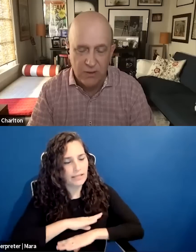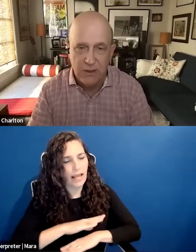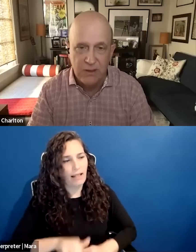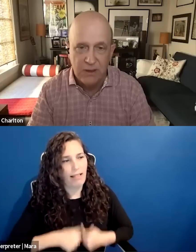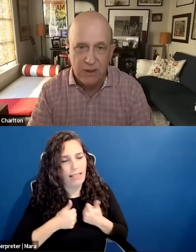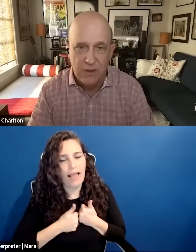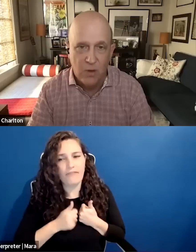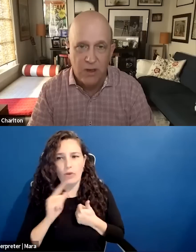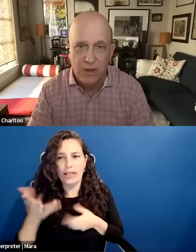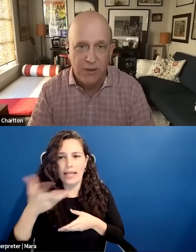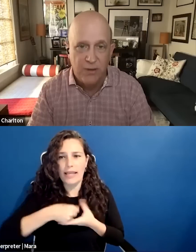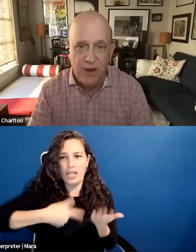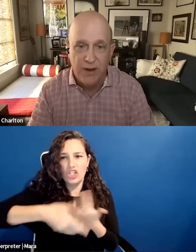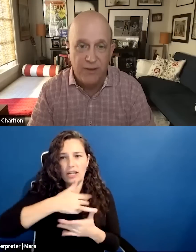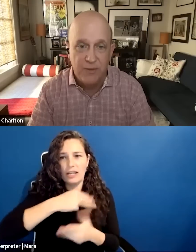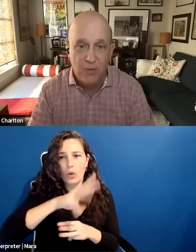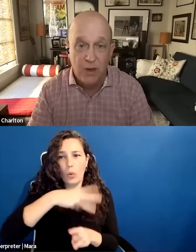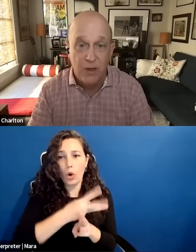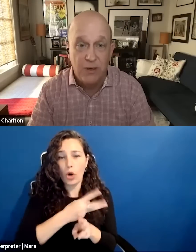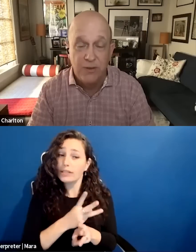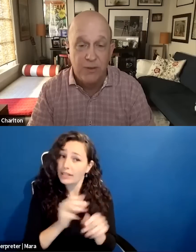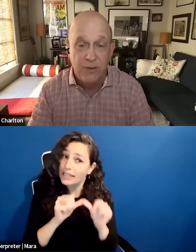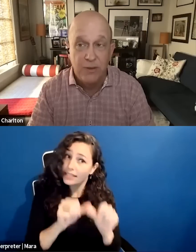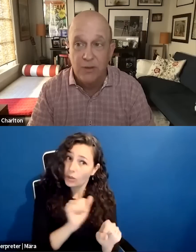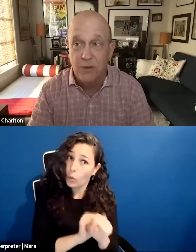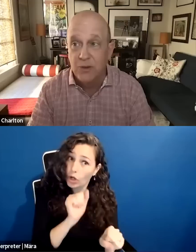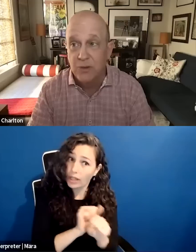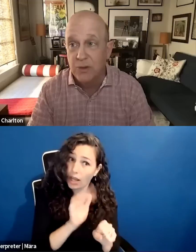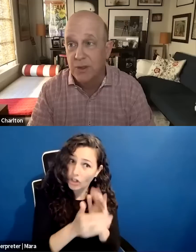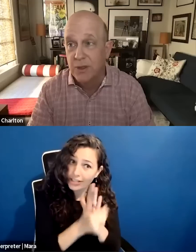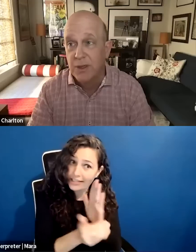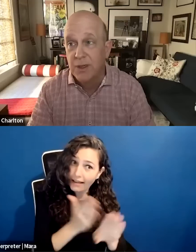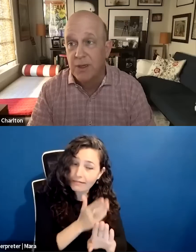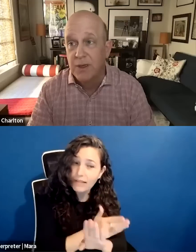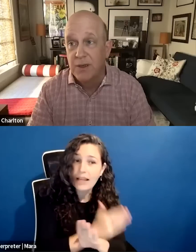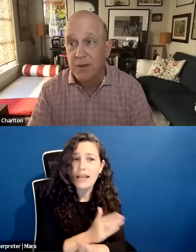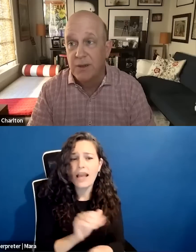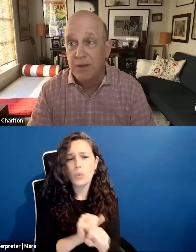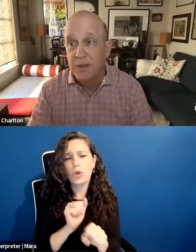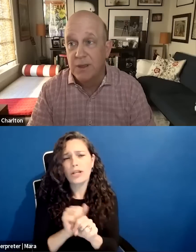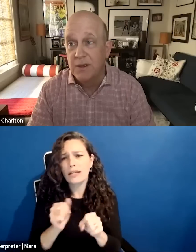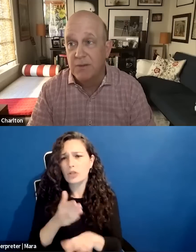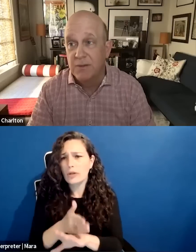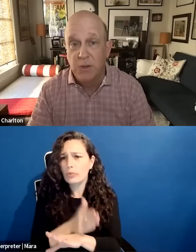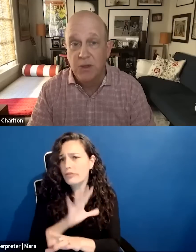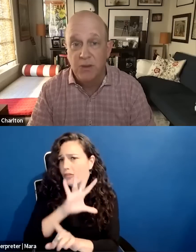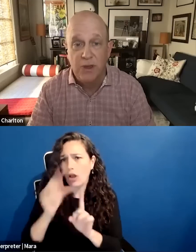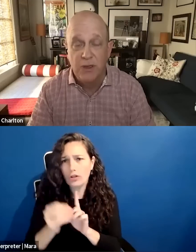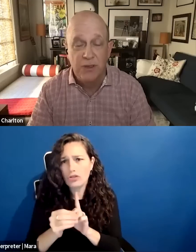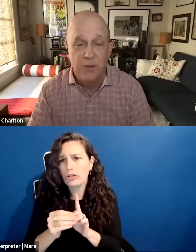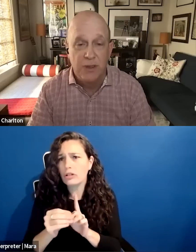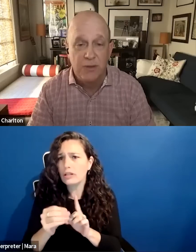and working on your craft and working on your cultural and spiritual knowledge really,